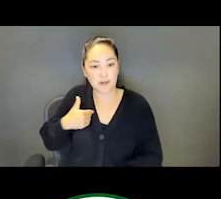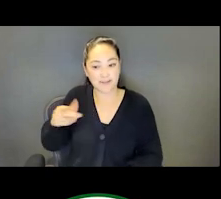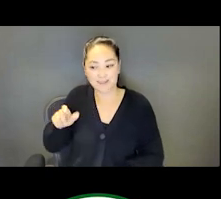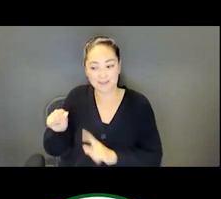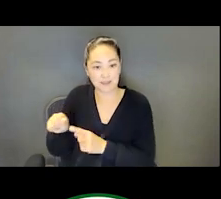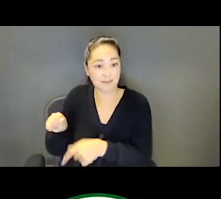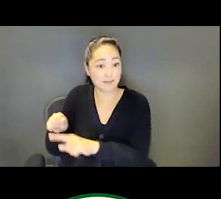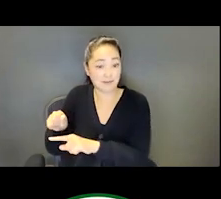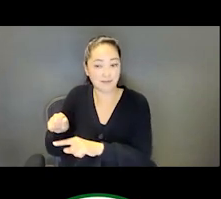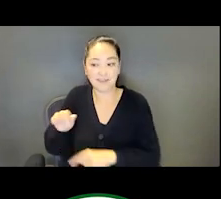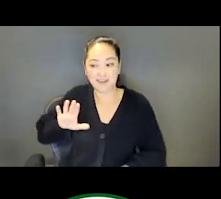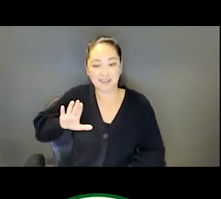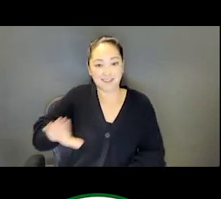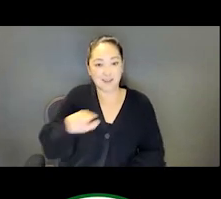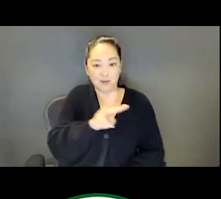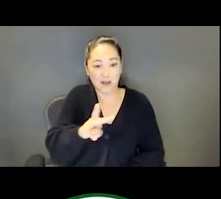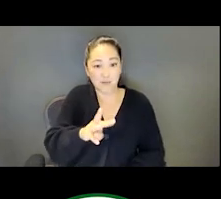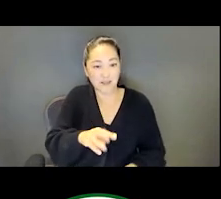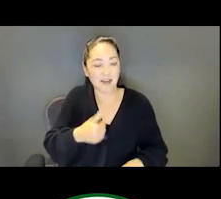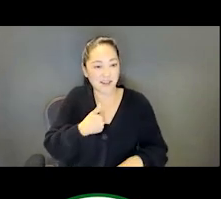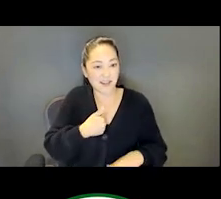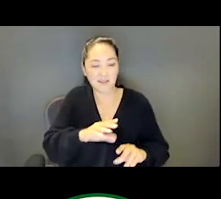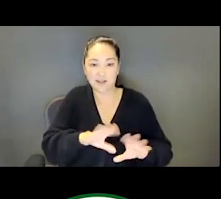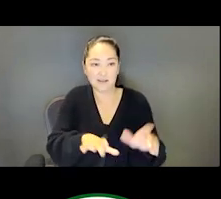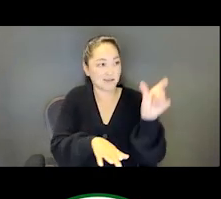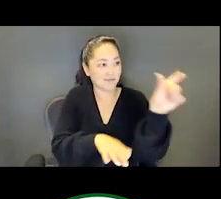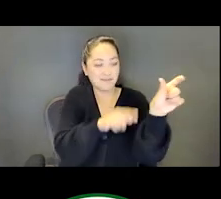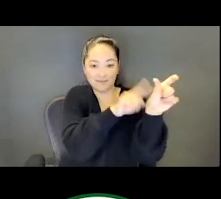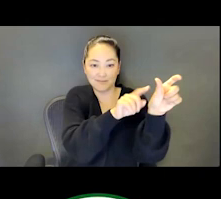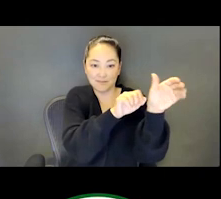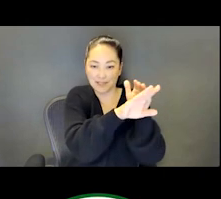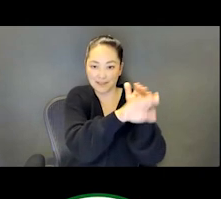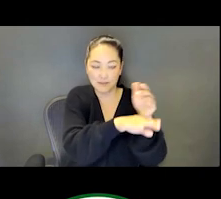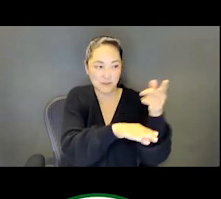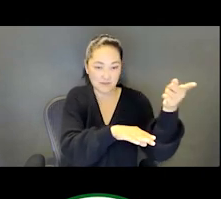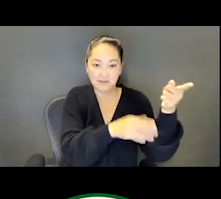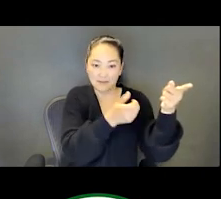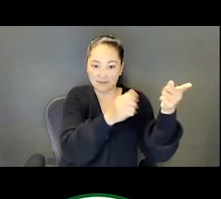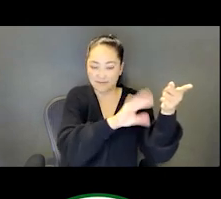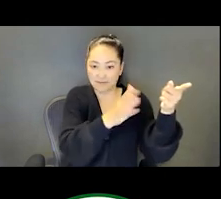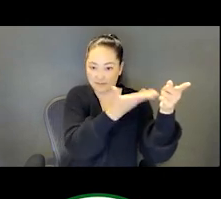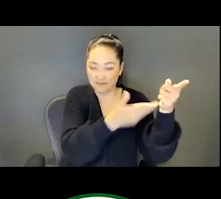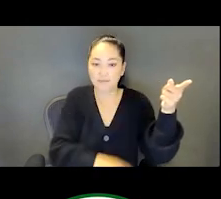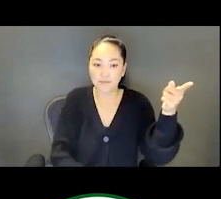offer free admission for the person that is accompanied by somebody.